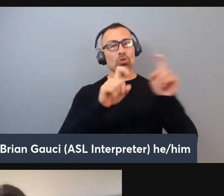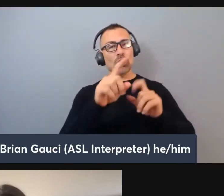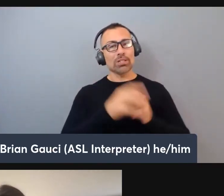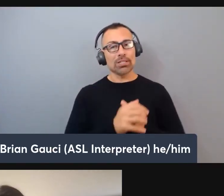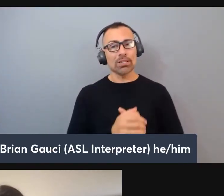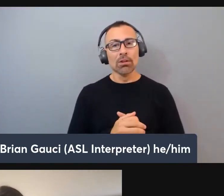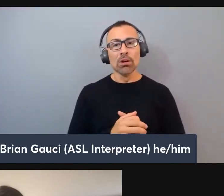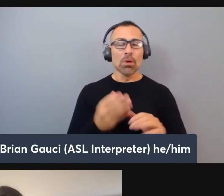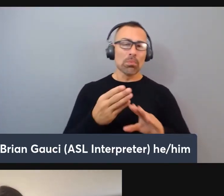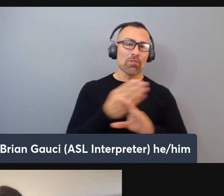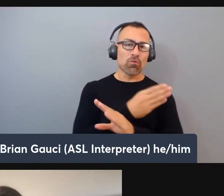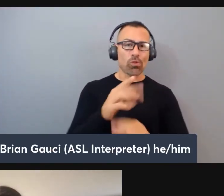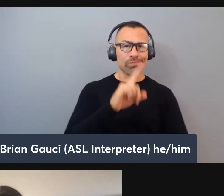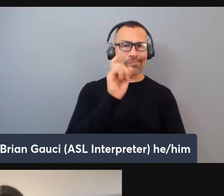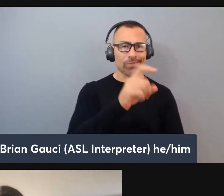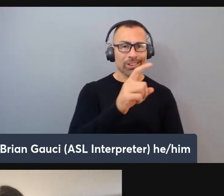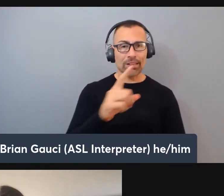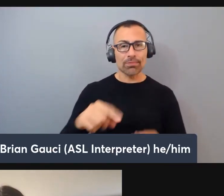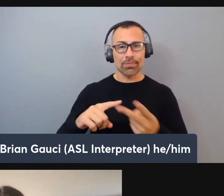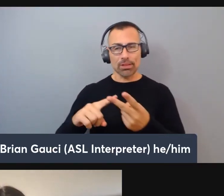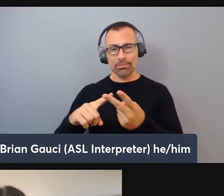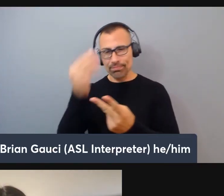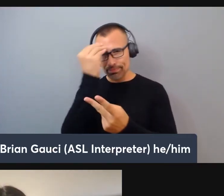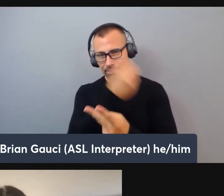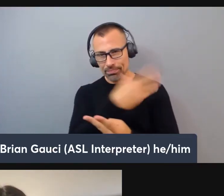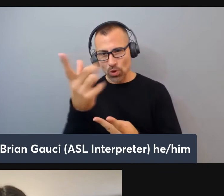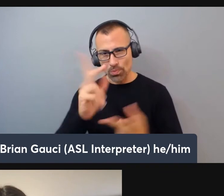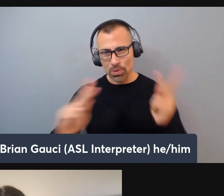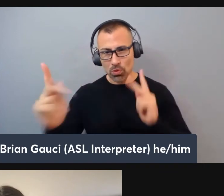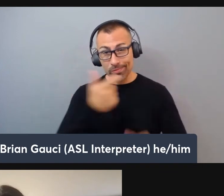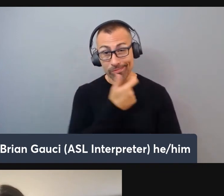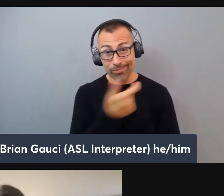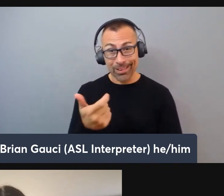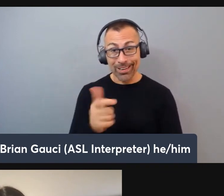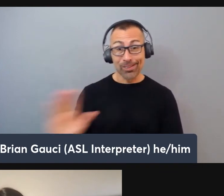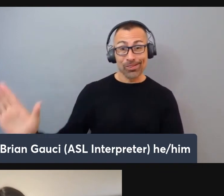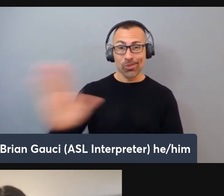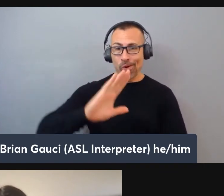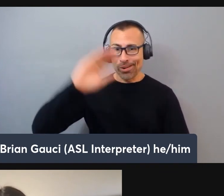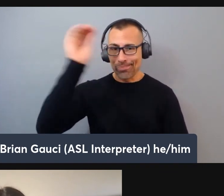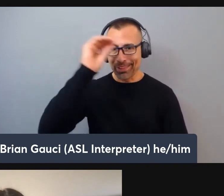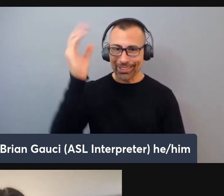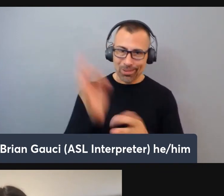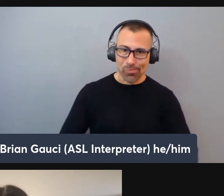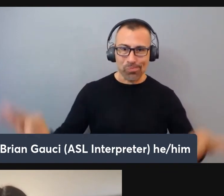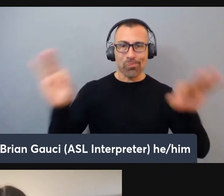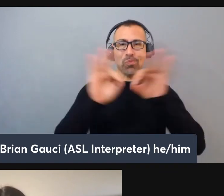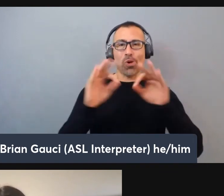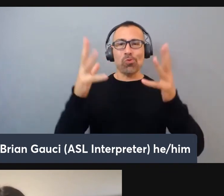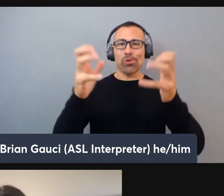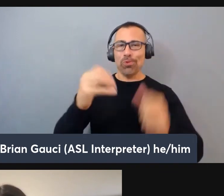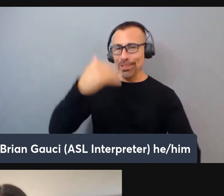that we want to hear from you. This helps us do our job better as hosts, as guests, as content that you're seeing.